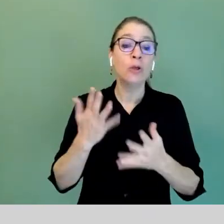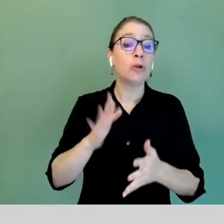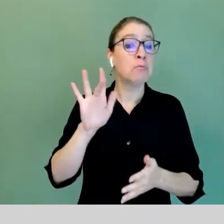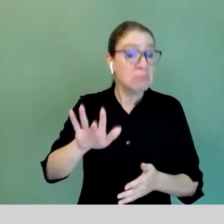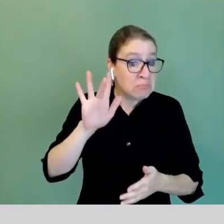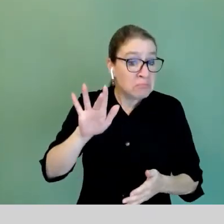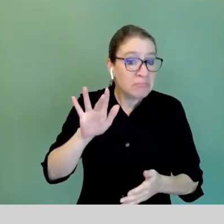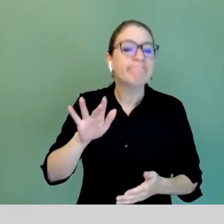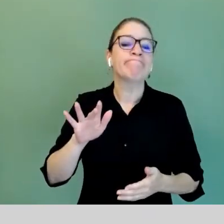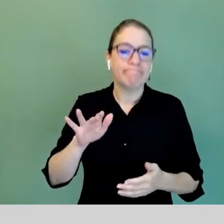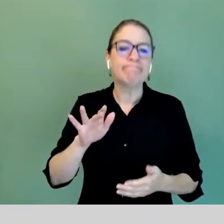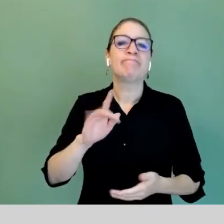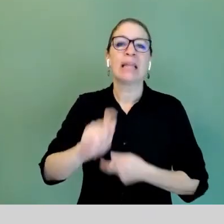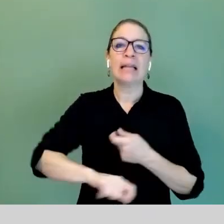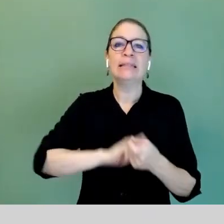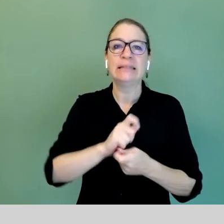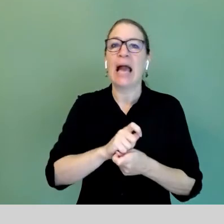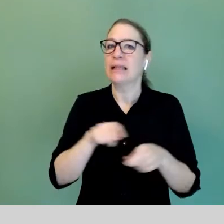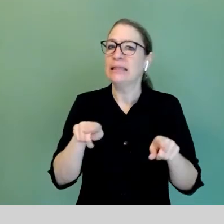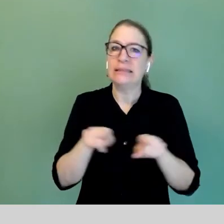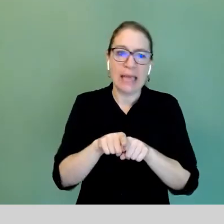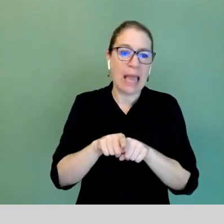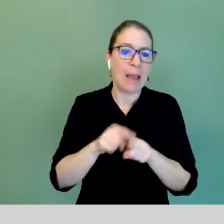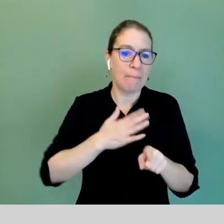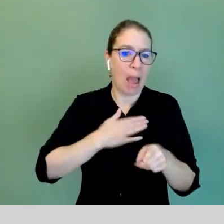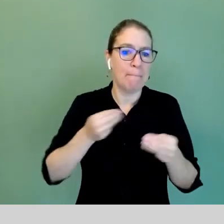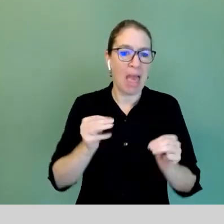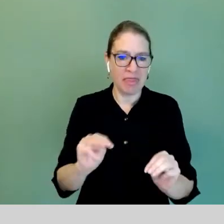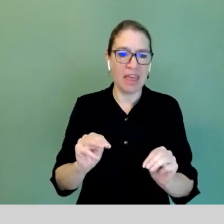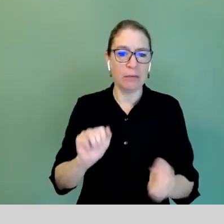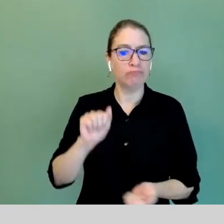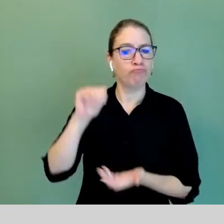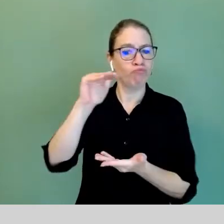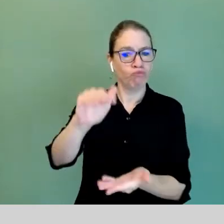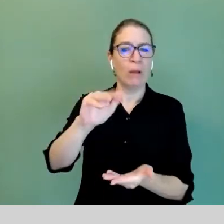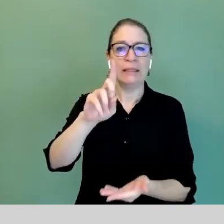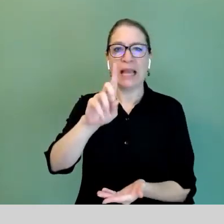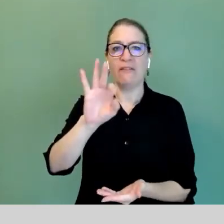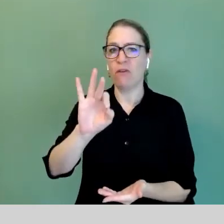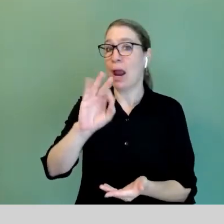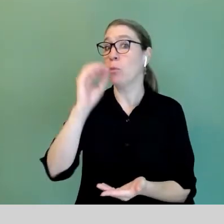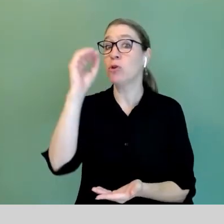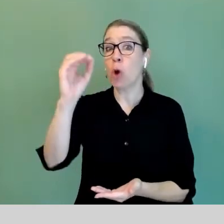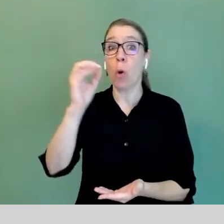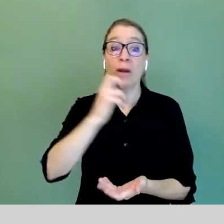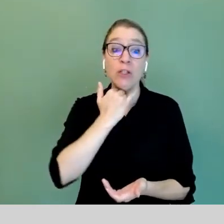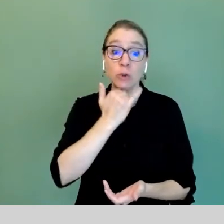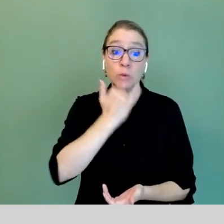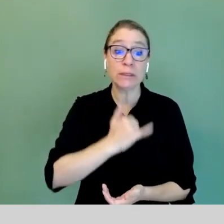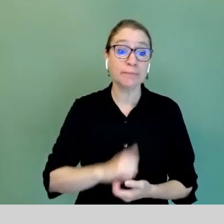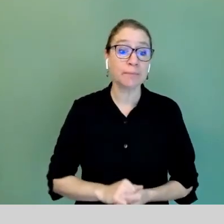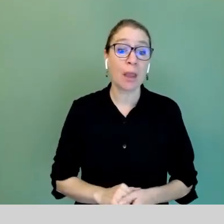So all it does is it does exactly what my method does, which is returning this dataframe without any issues.